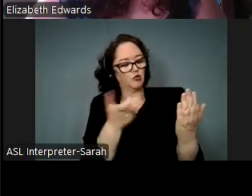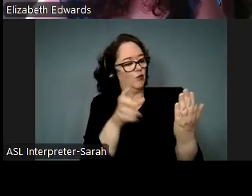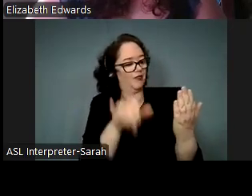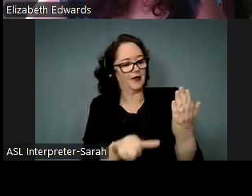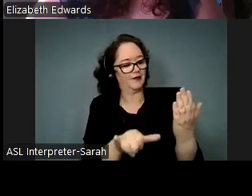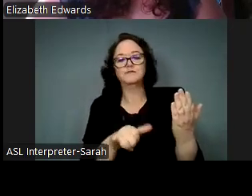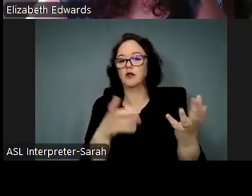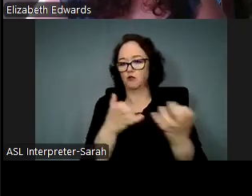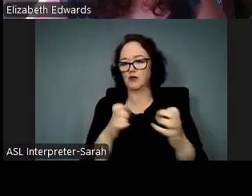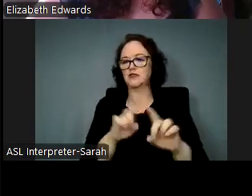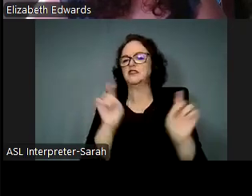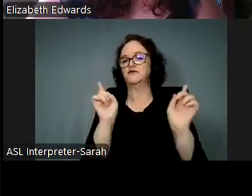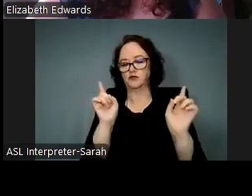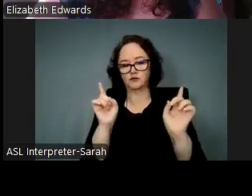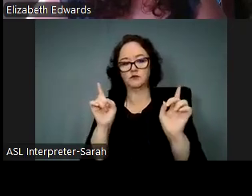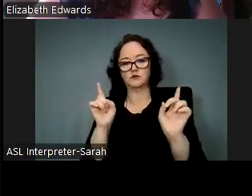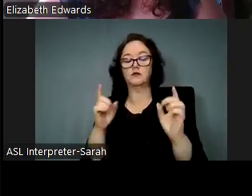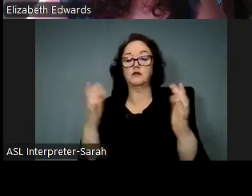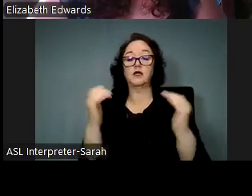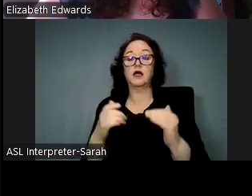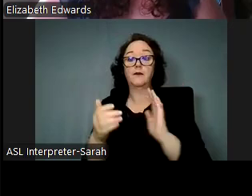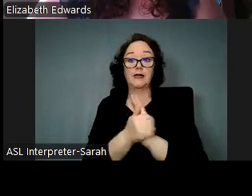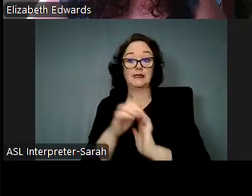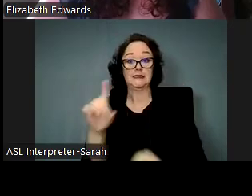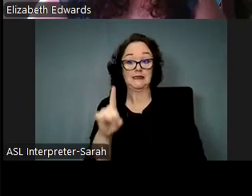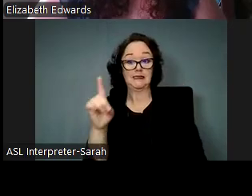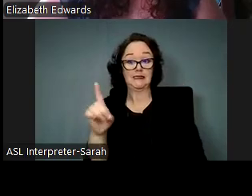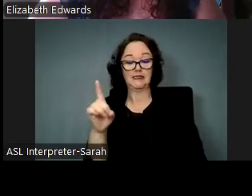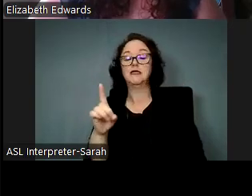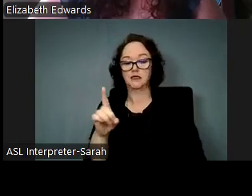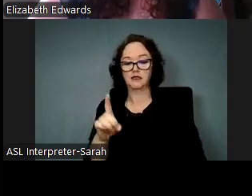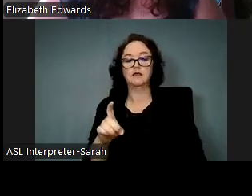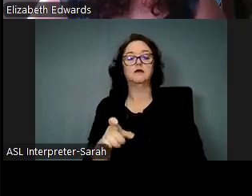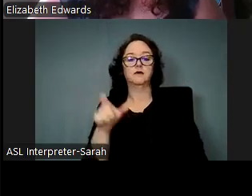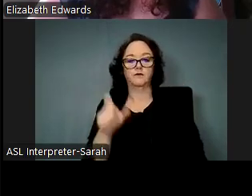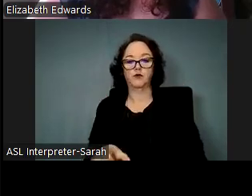other big one, of course, is Appendix D, where the person-centered planning and service delivery requirements